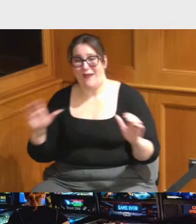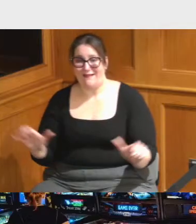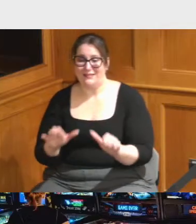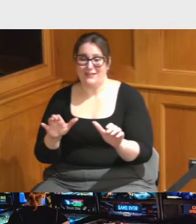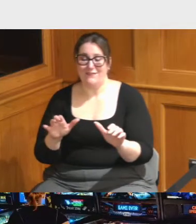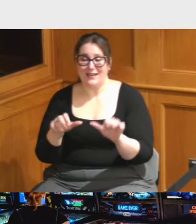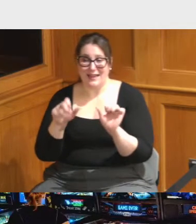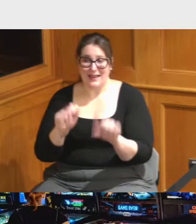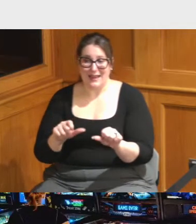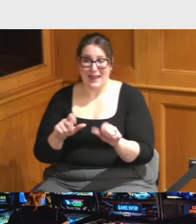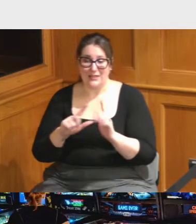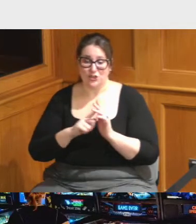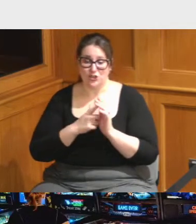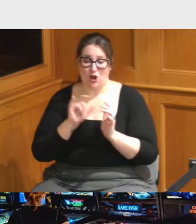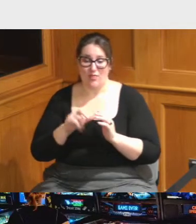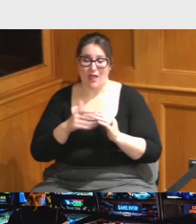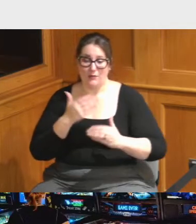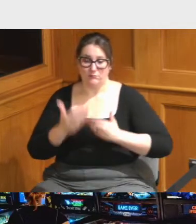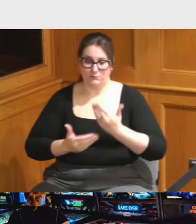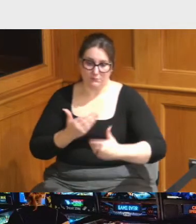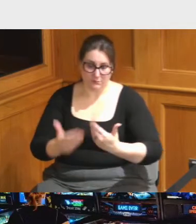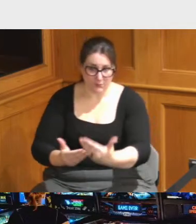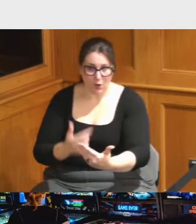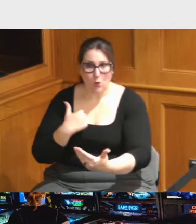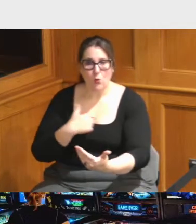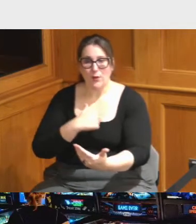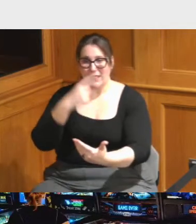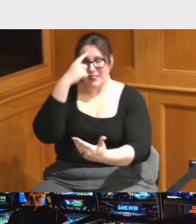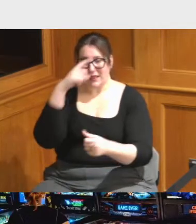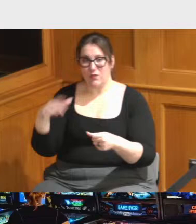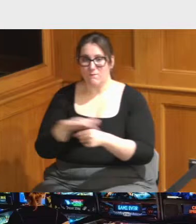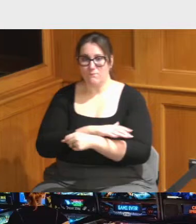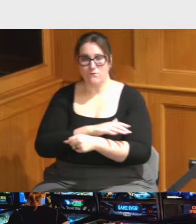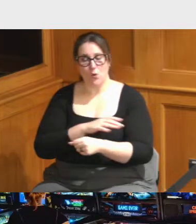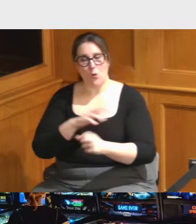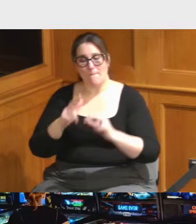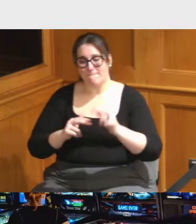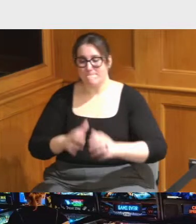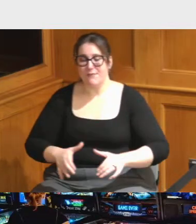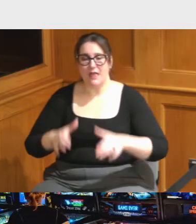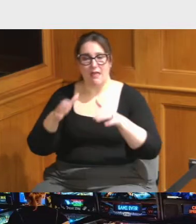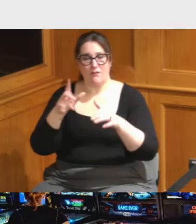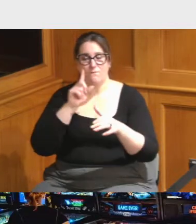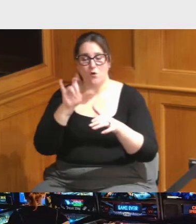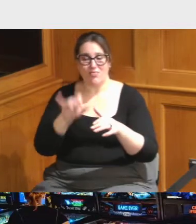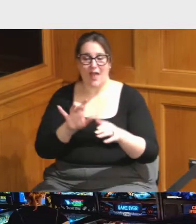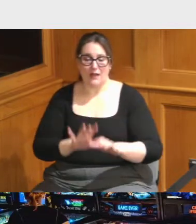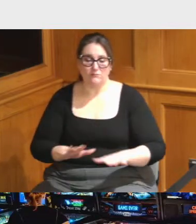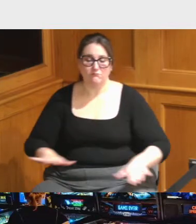new momentum. Ultimately, we think that the full buildout of the site will take closer to a time